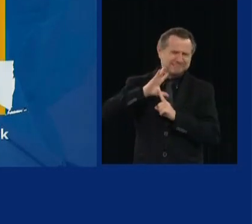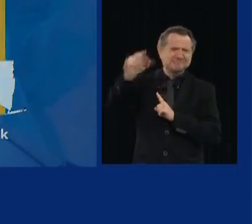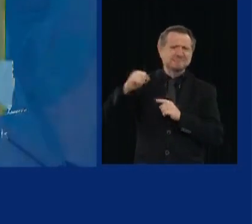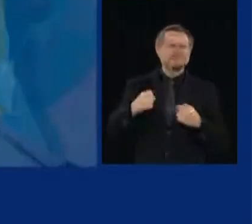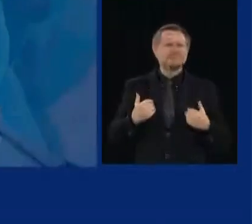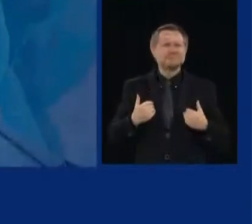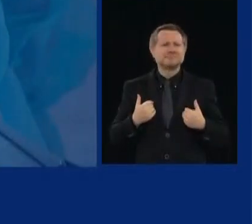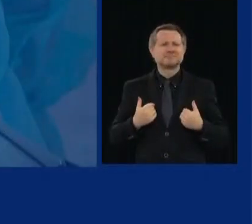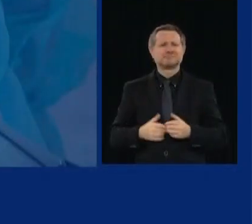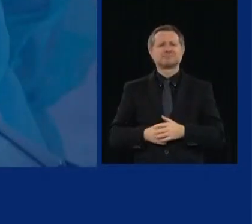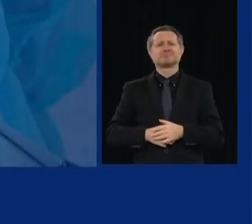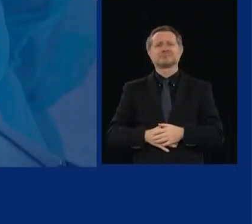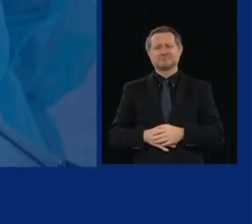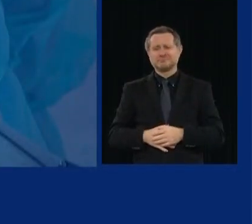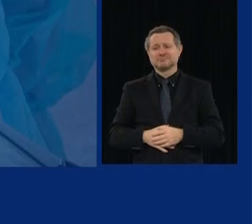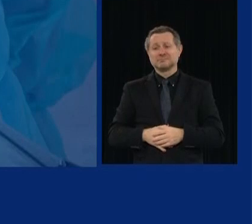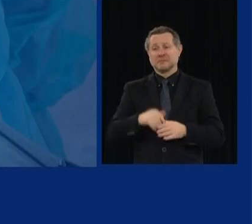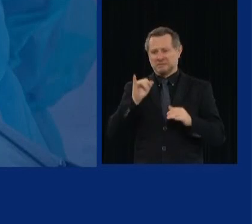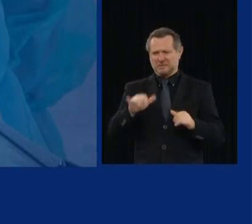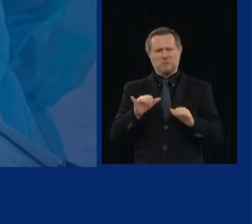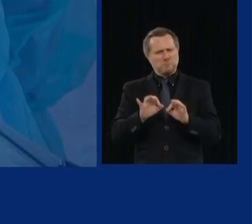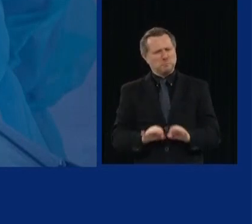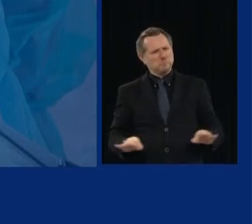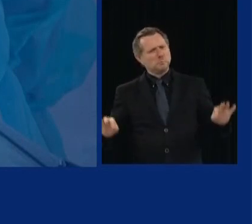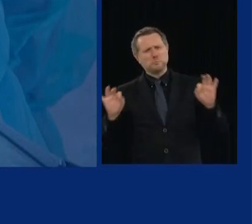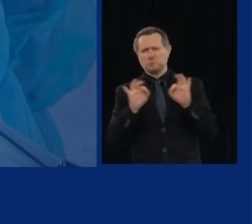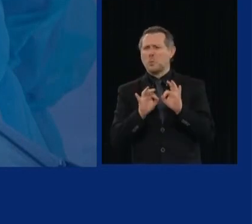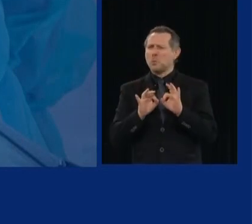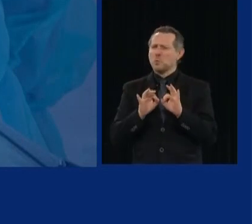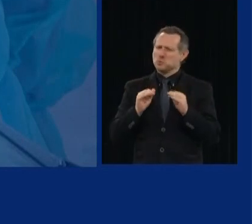BIGGER THAN MANY STATES BUT BY PERCENTAGE, WE'RE MUCH, MUCH